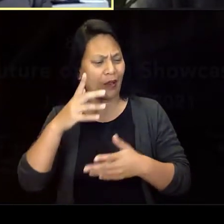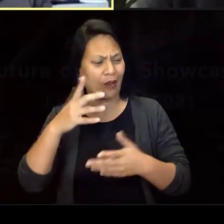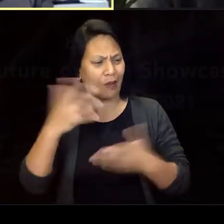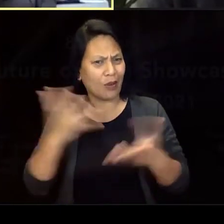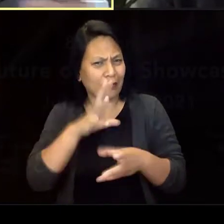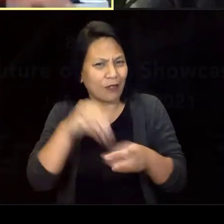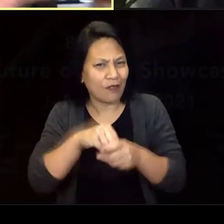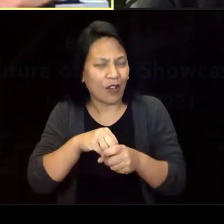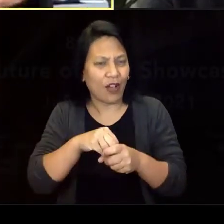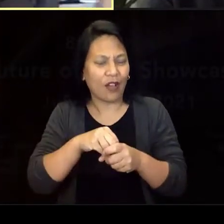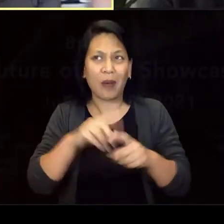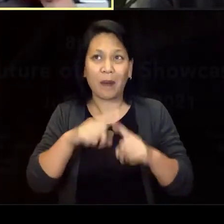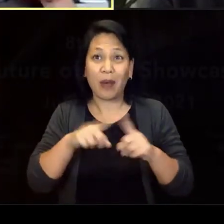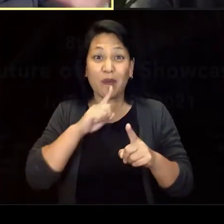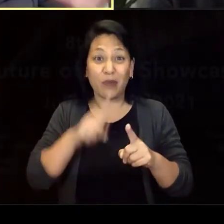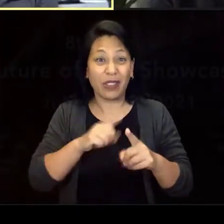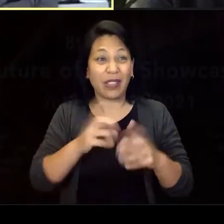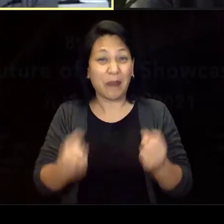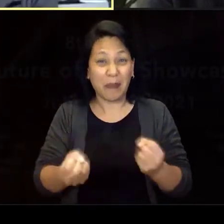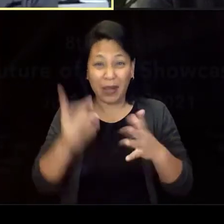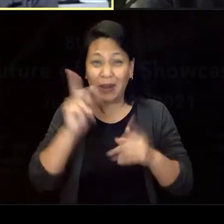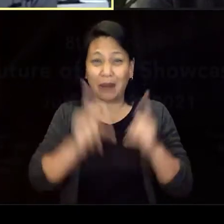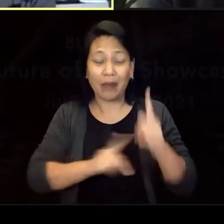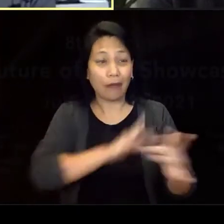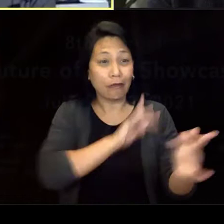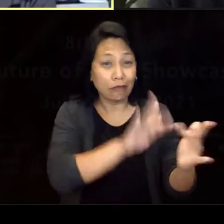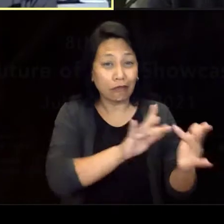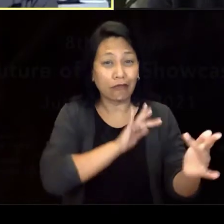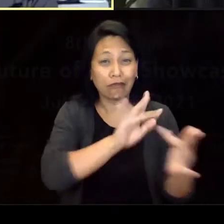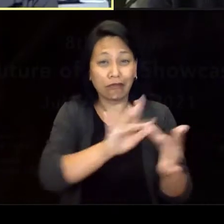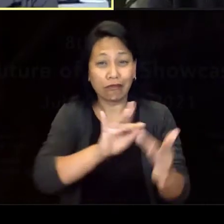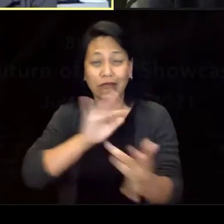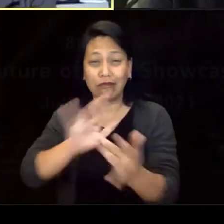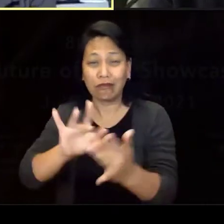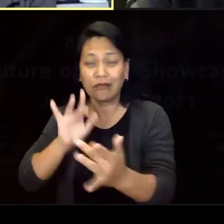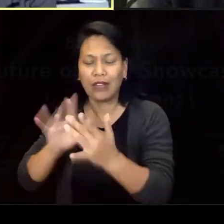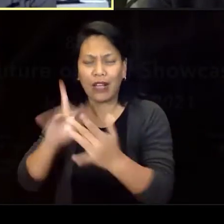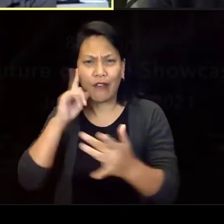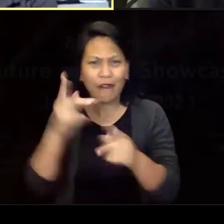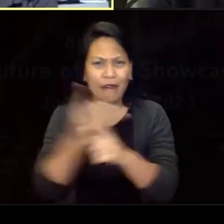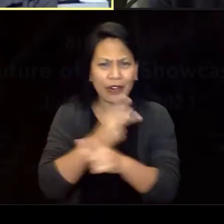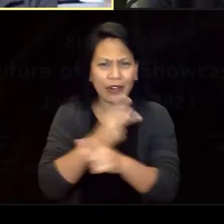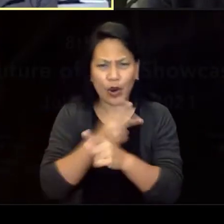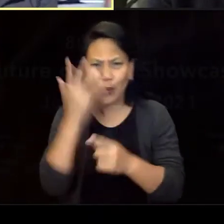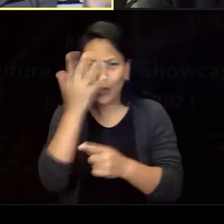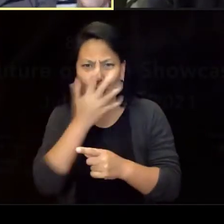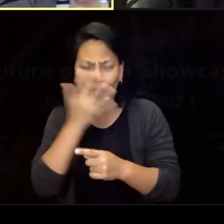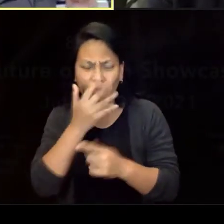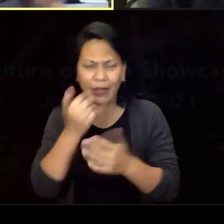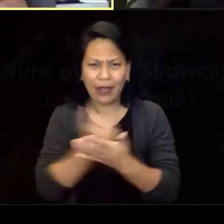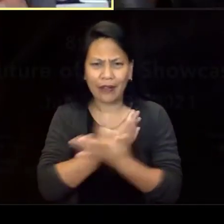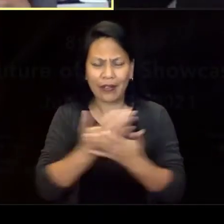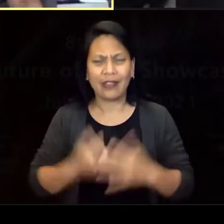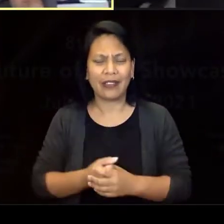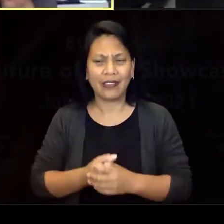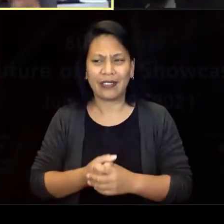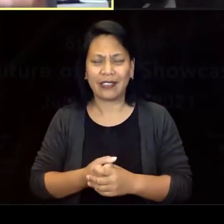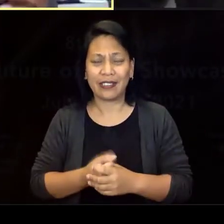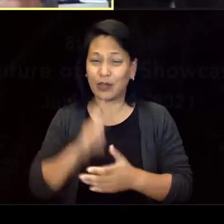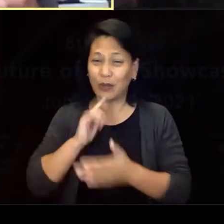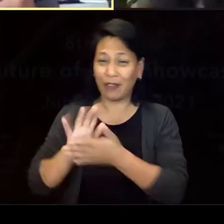How many people that we're all like talking to, like it's such a, film is such a, like a like a unit.